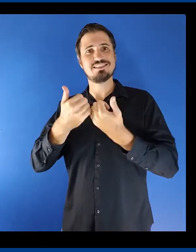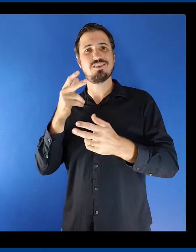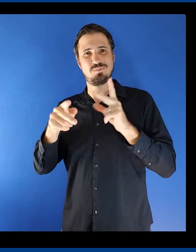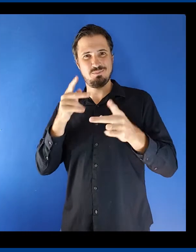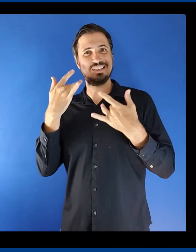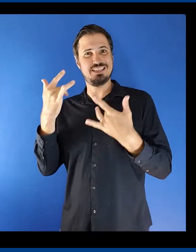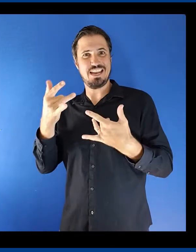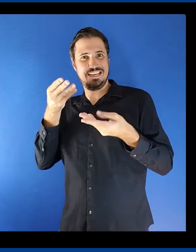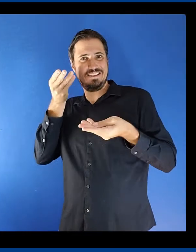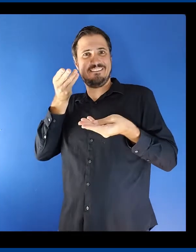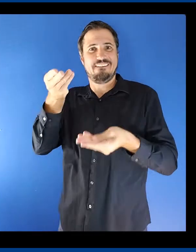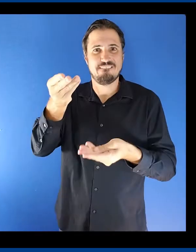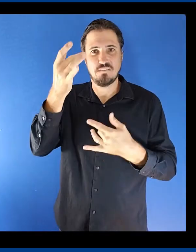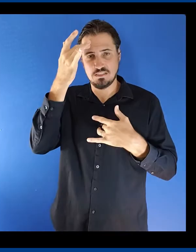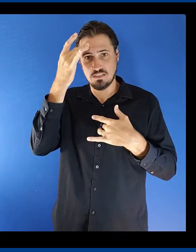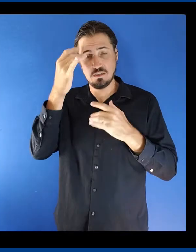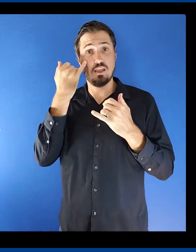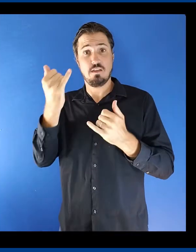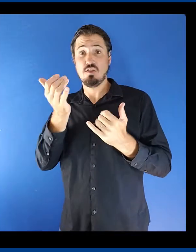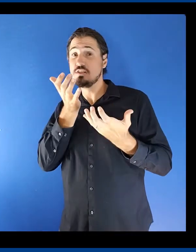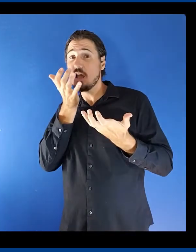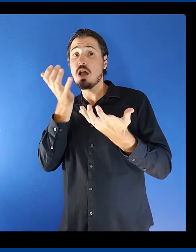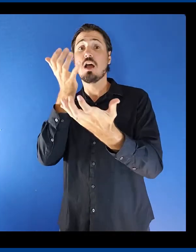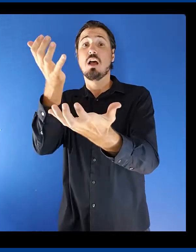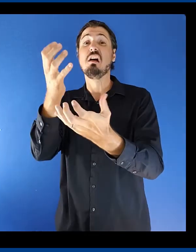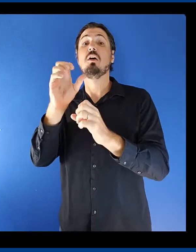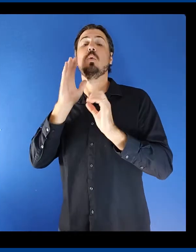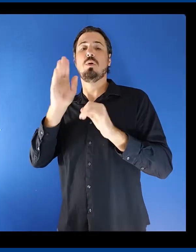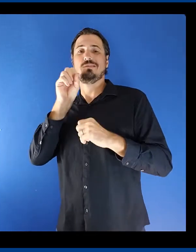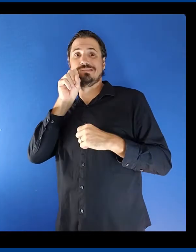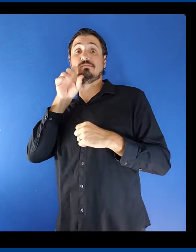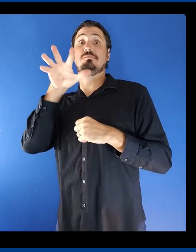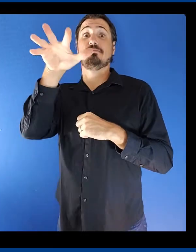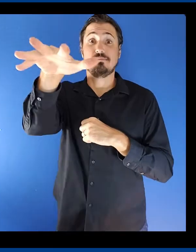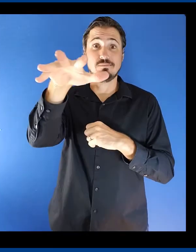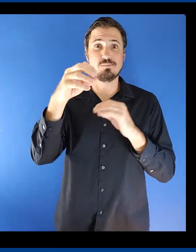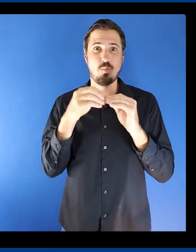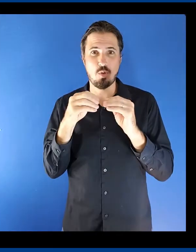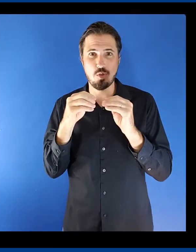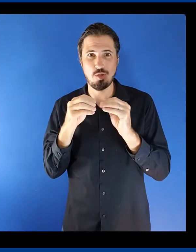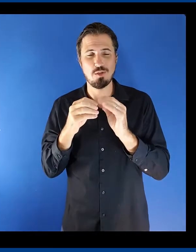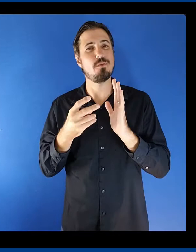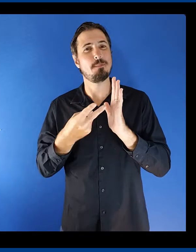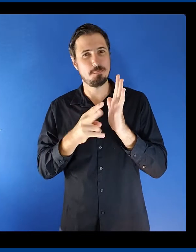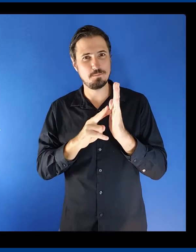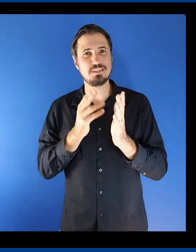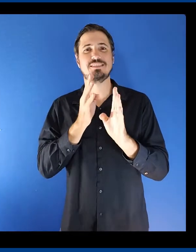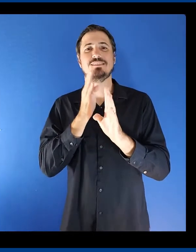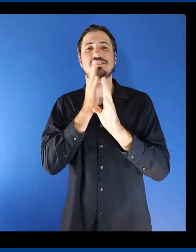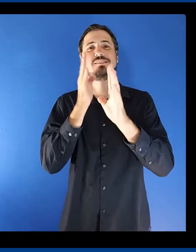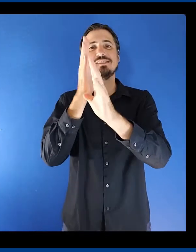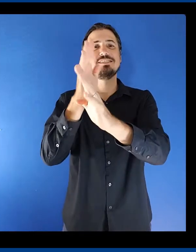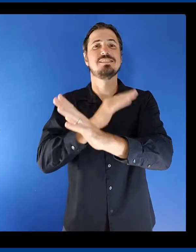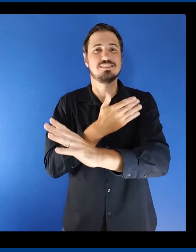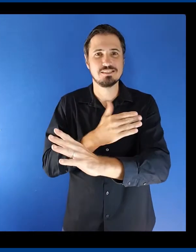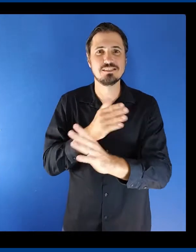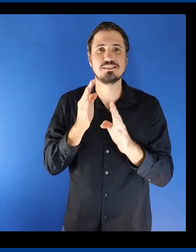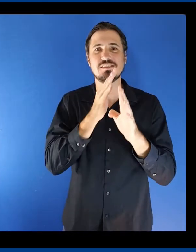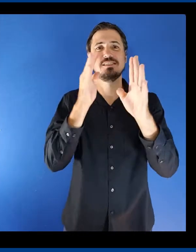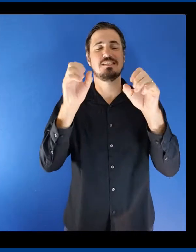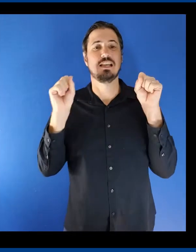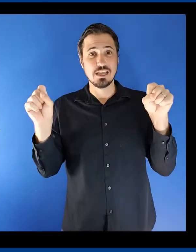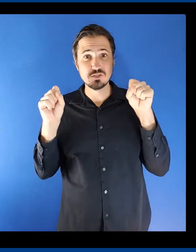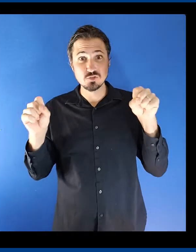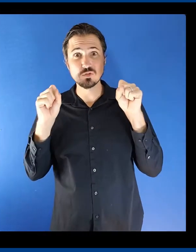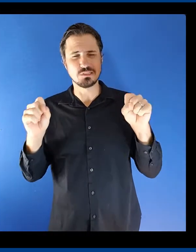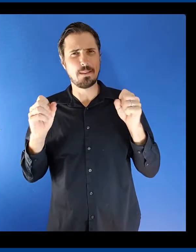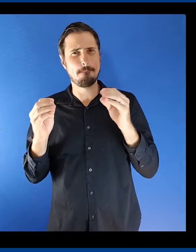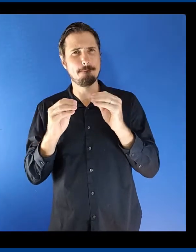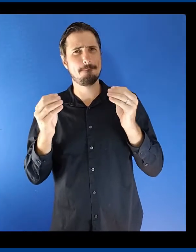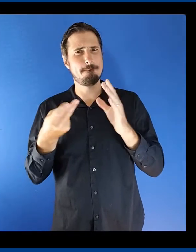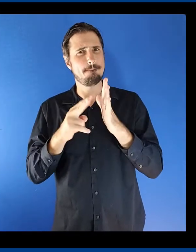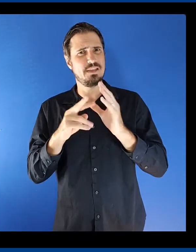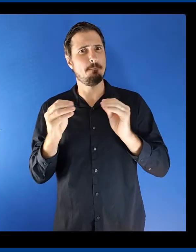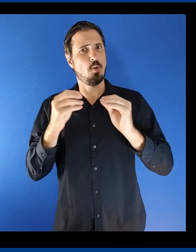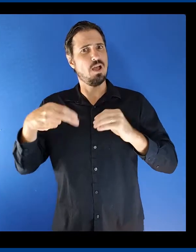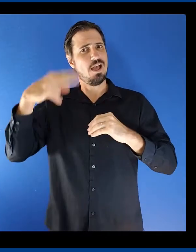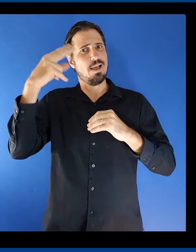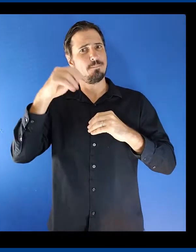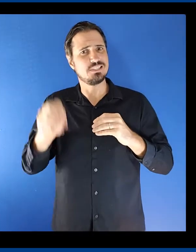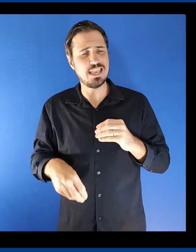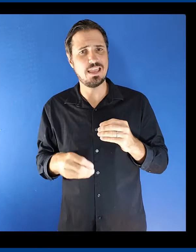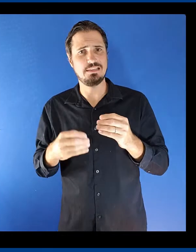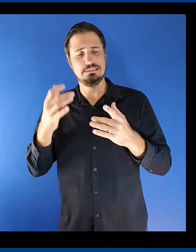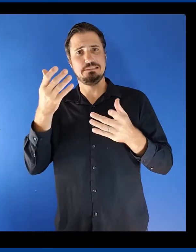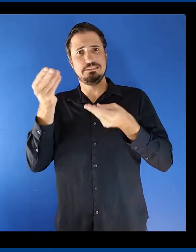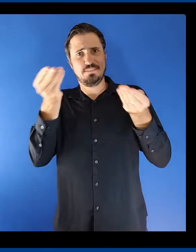This means activities such as singing and exercise carry a higher level of risk in transmitting the virus, which is why it’s important to take extra precautions when